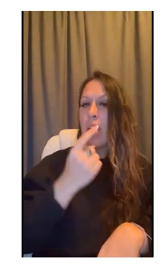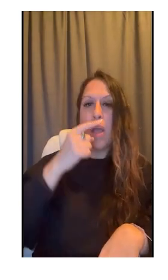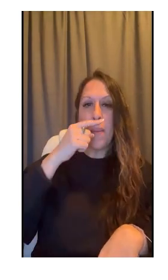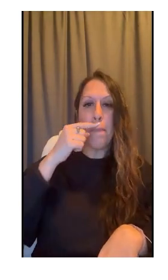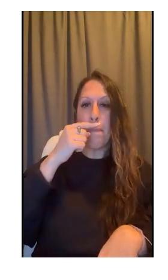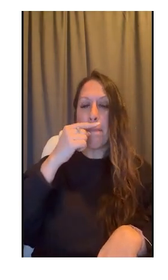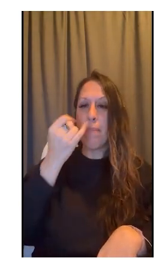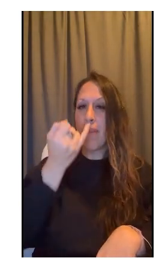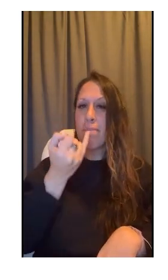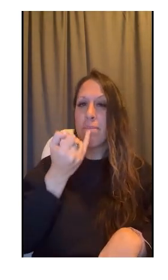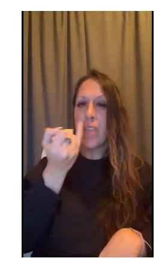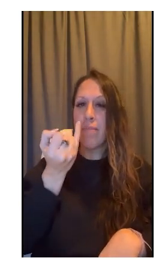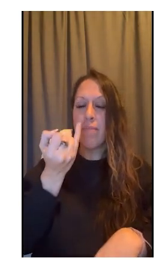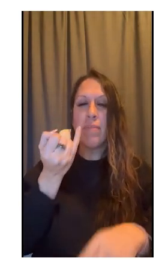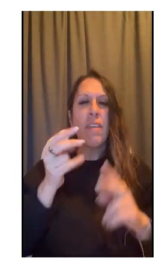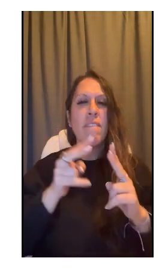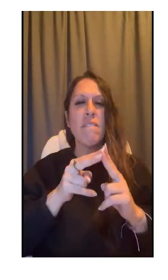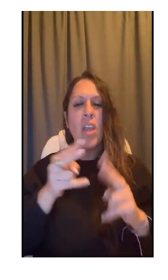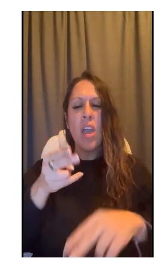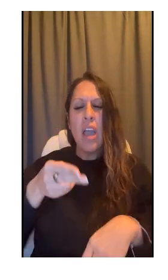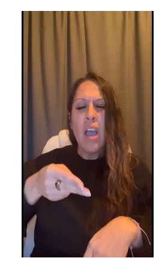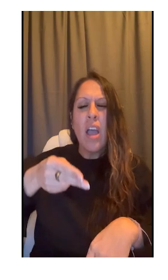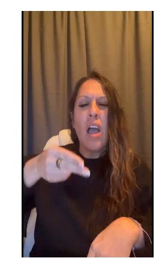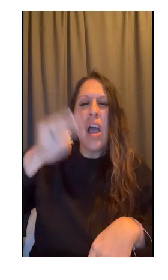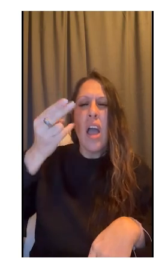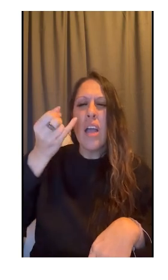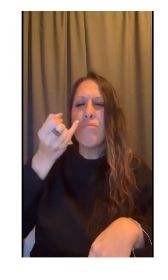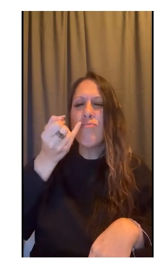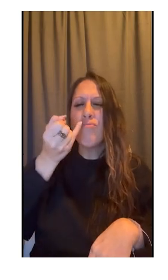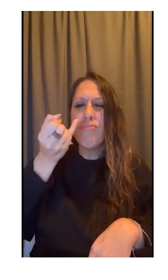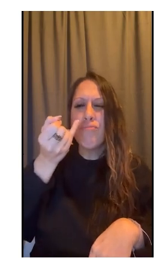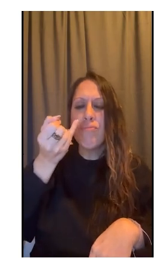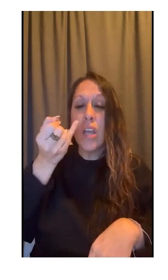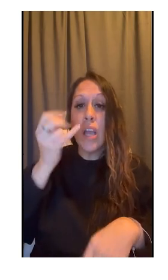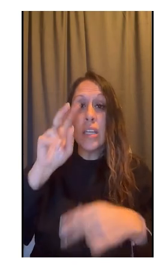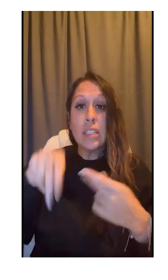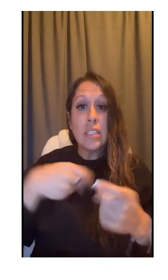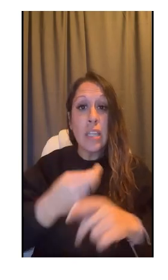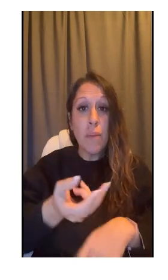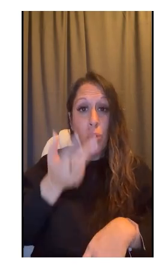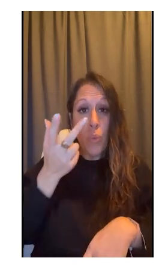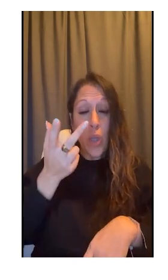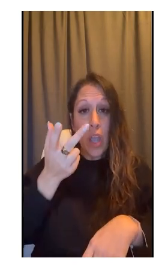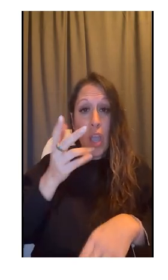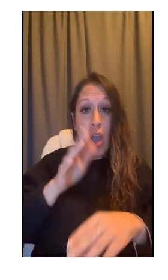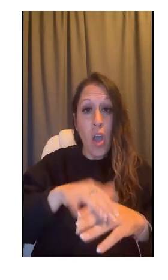or upper lip frenulum is a very high lying upper lip frenulum and type three on the other hand,